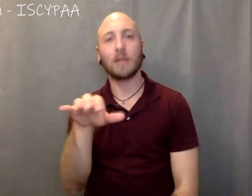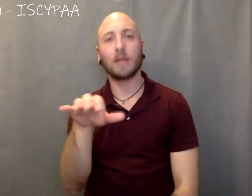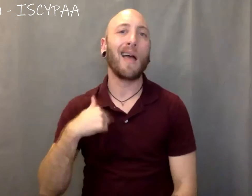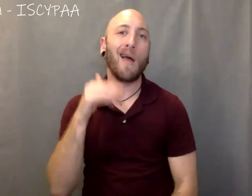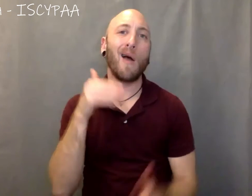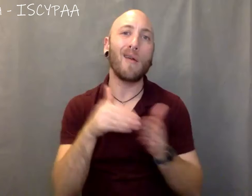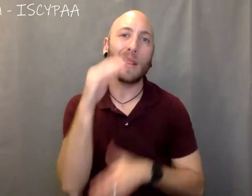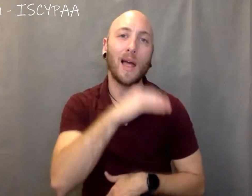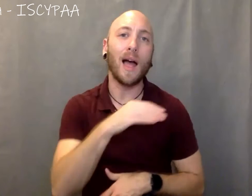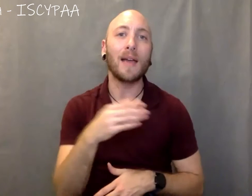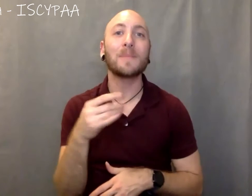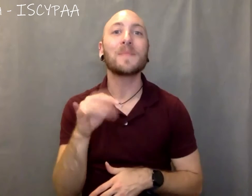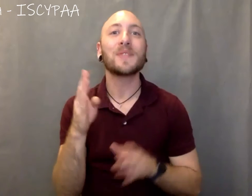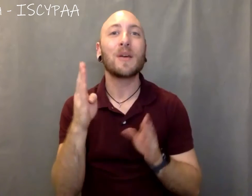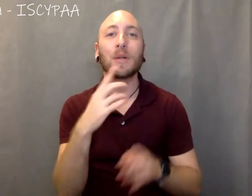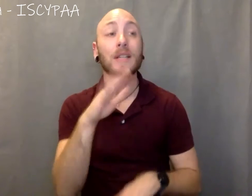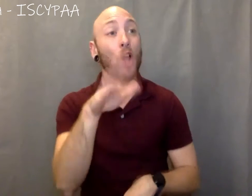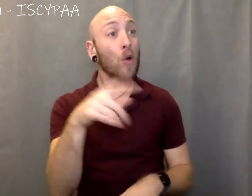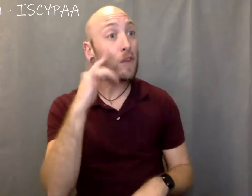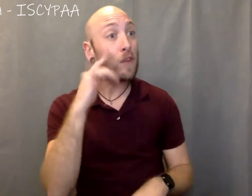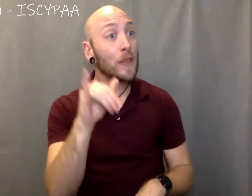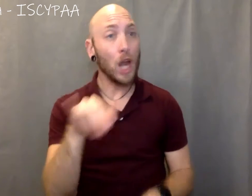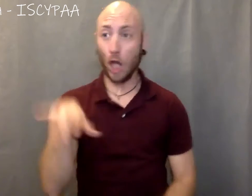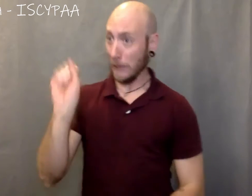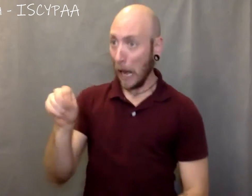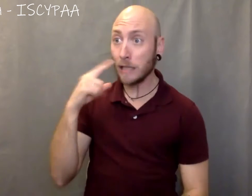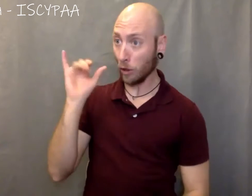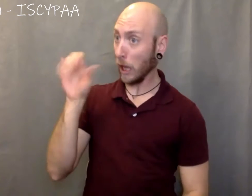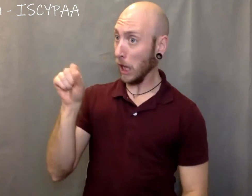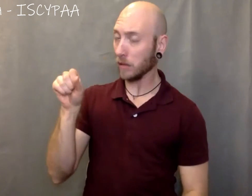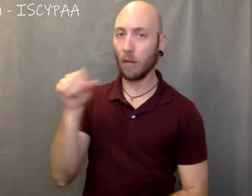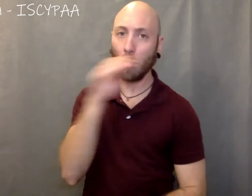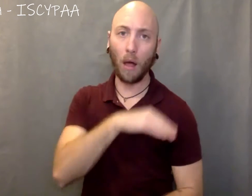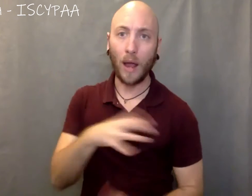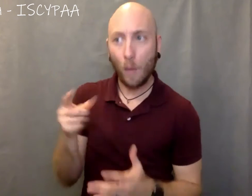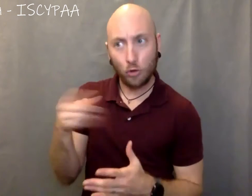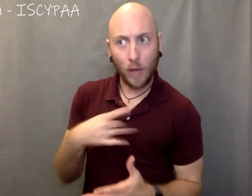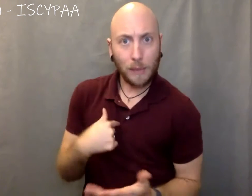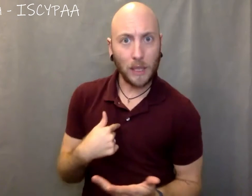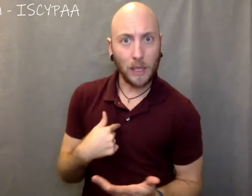me if I had heard to something I would lie and say I had so you'd accept me because I just want people to like me. And I've learned to say no I